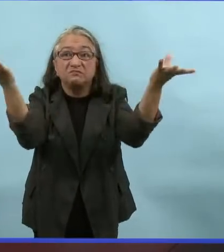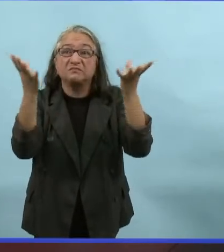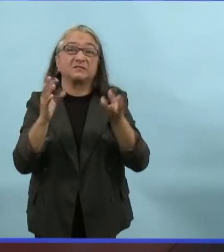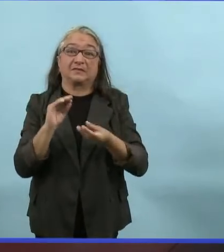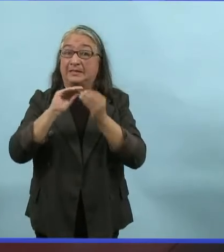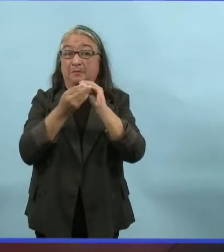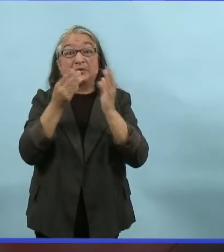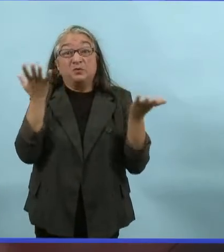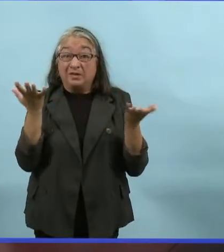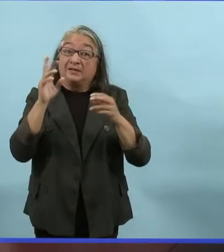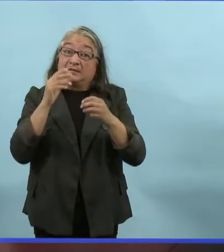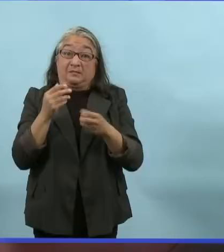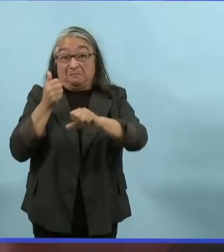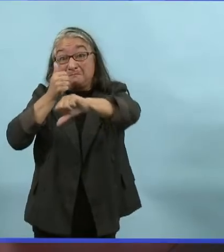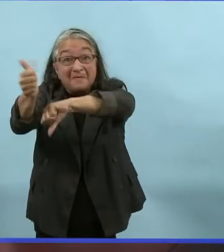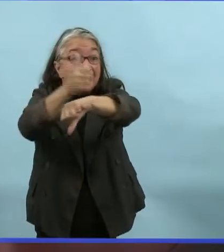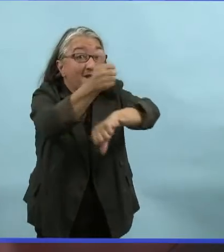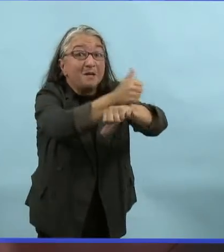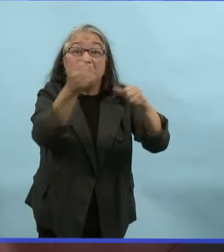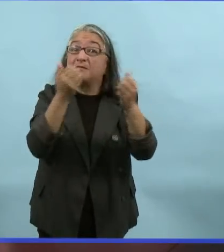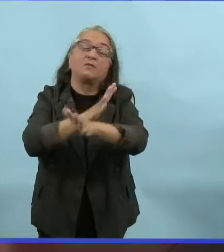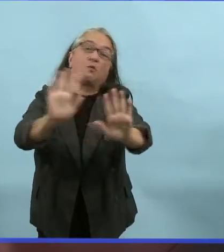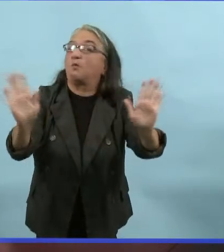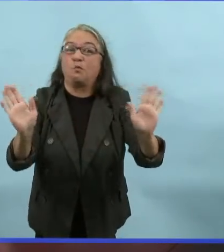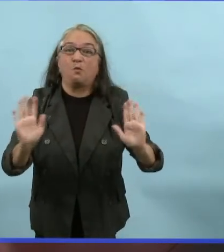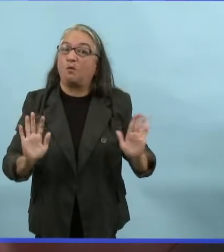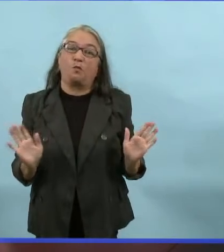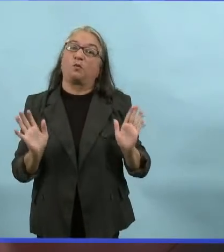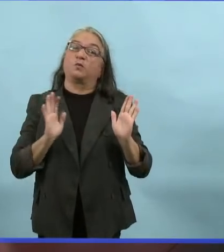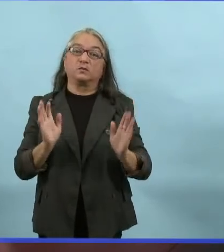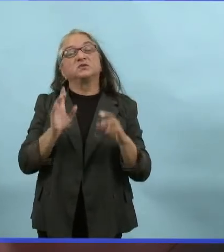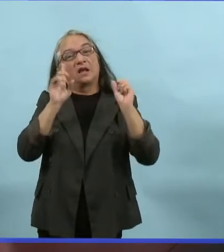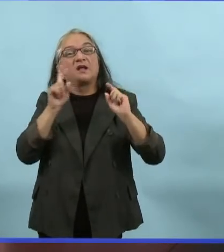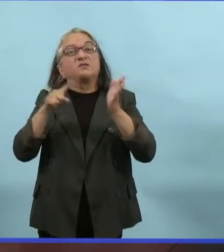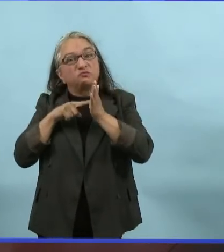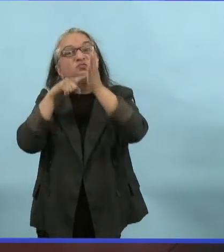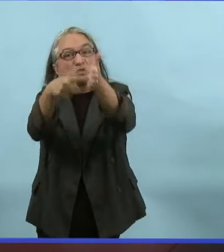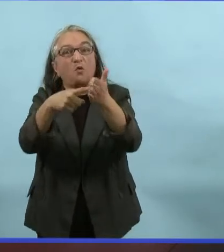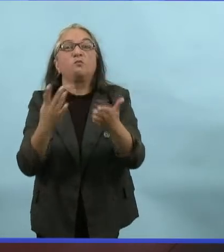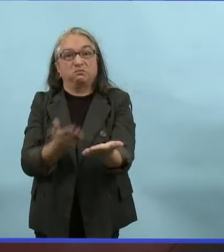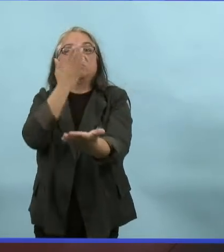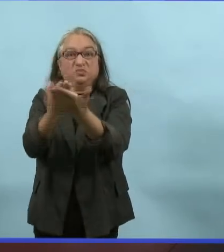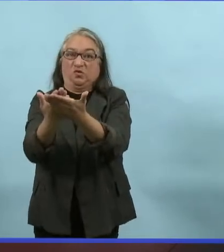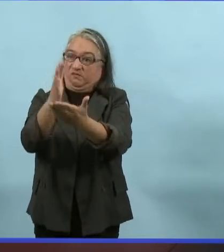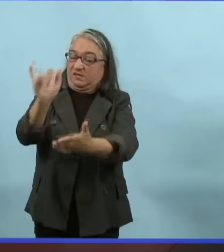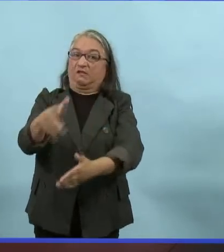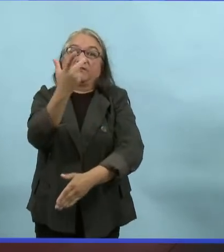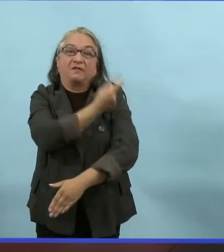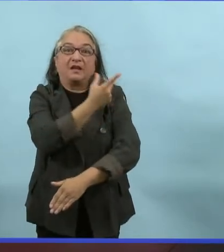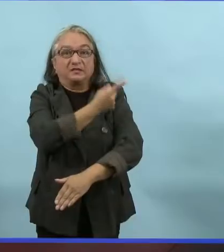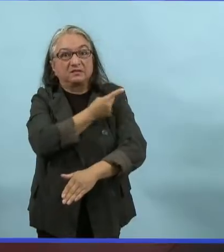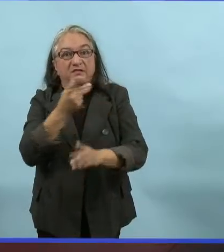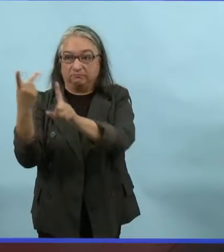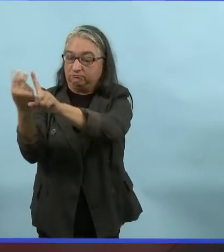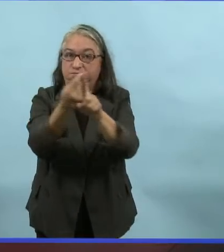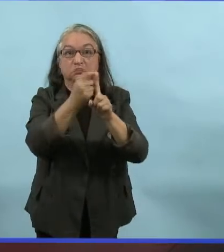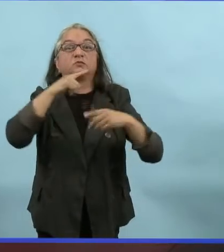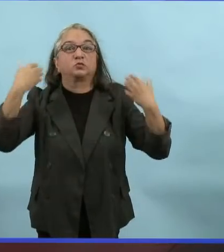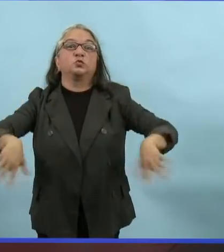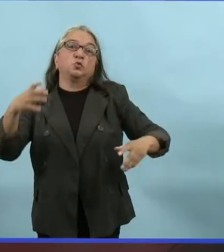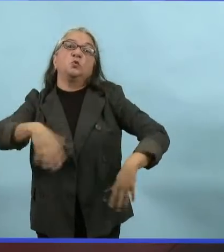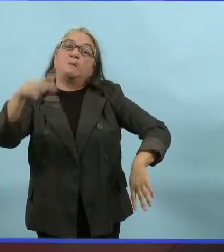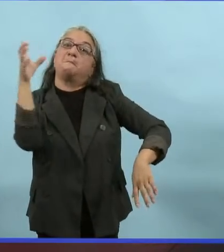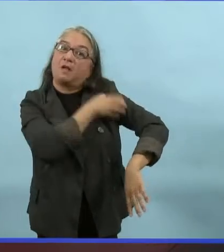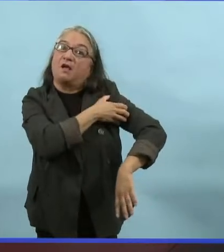showing the the power of vaccine that we see very few people being admitted to hospital really even